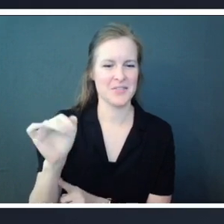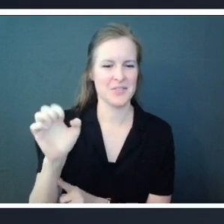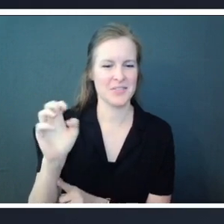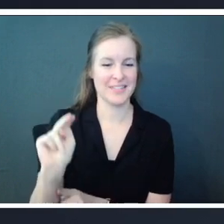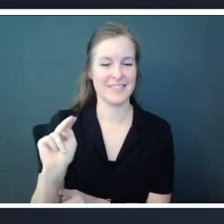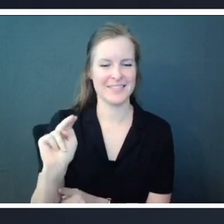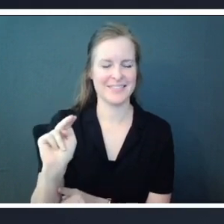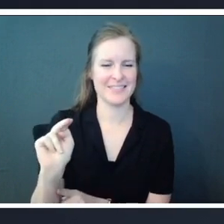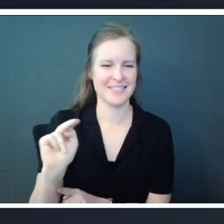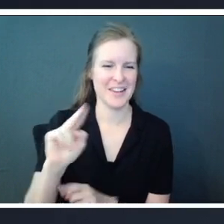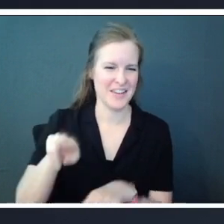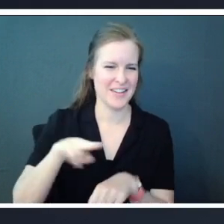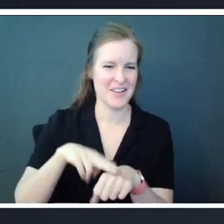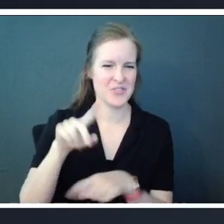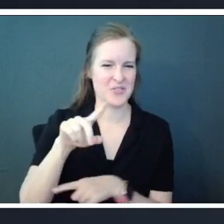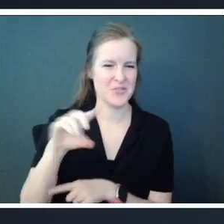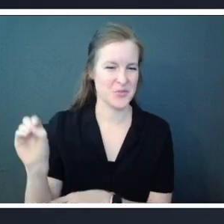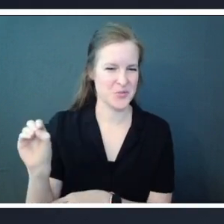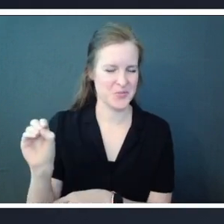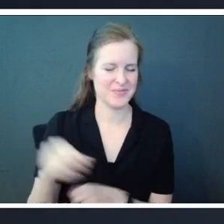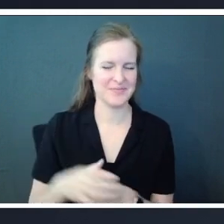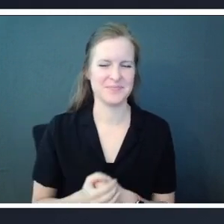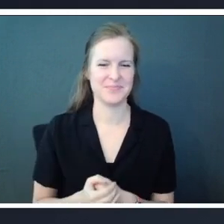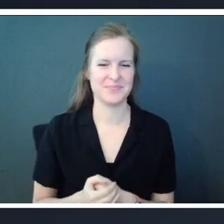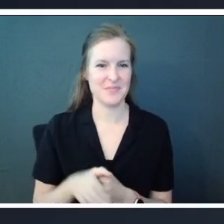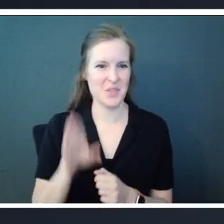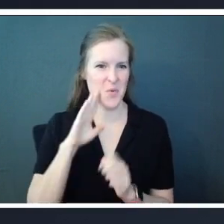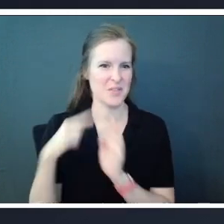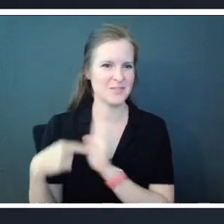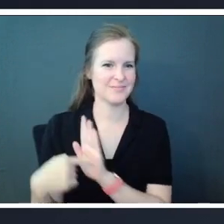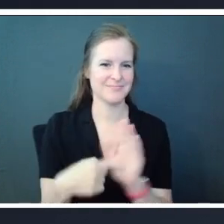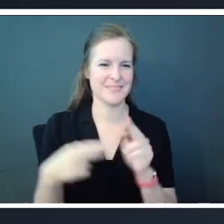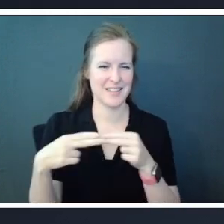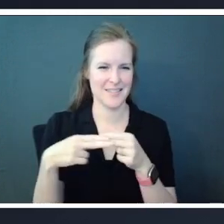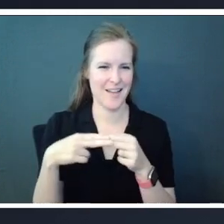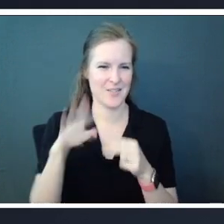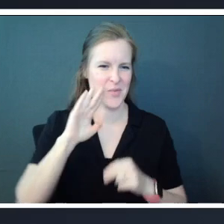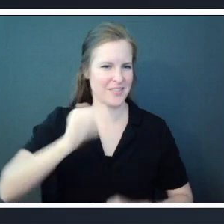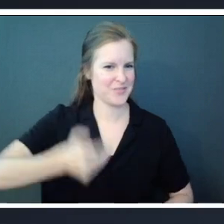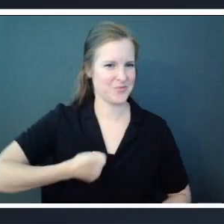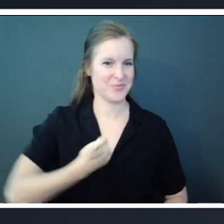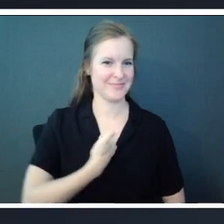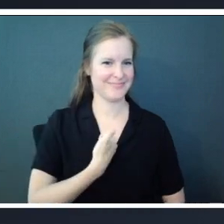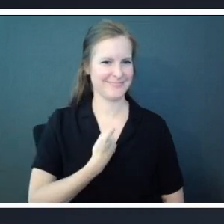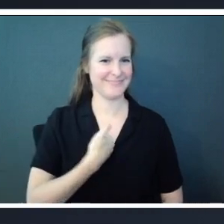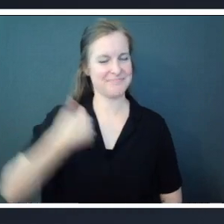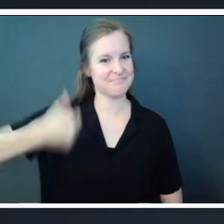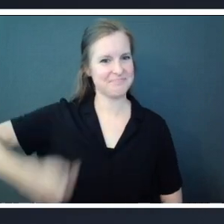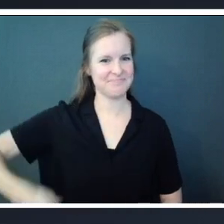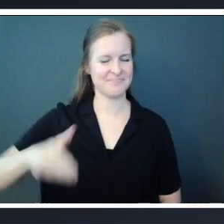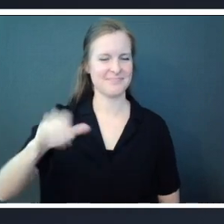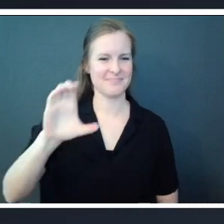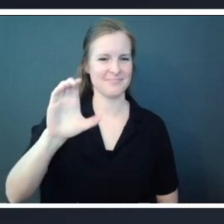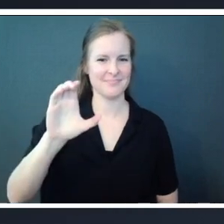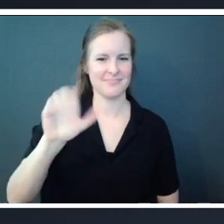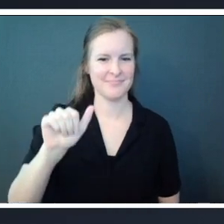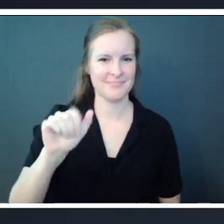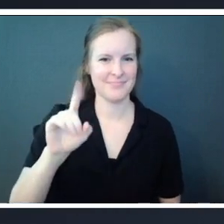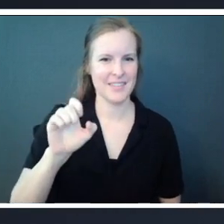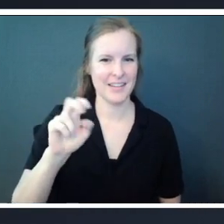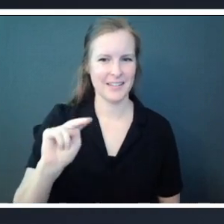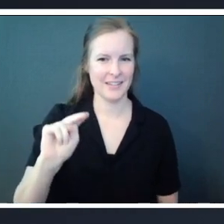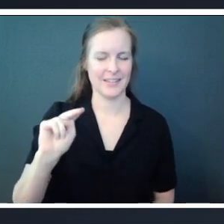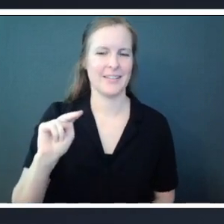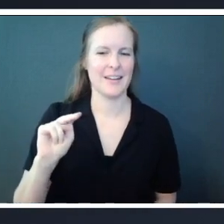show some slides and introduce ourselves. So, I am Kaden Borseth. My pronouns are they and them,